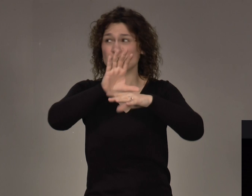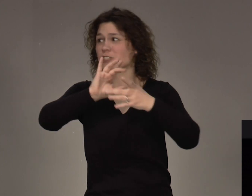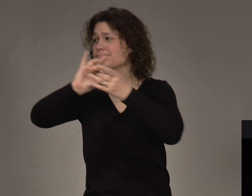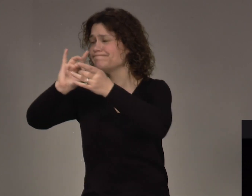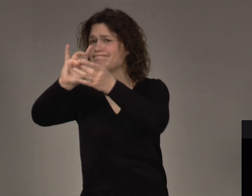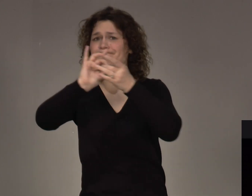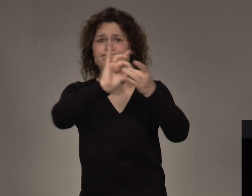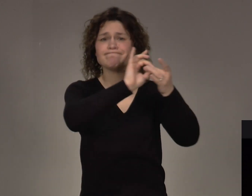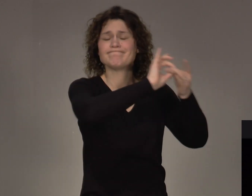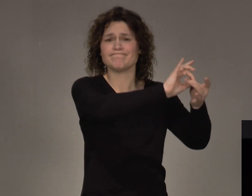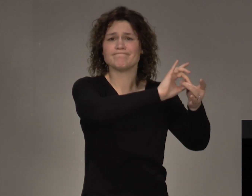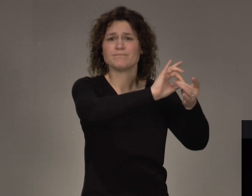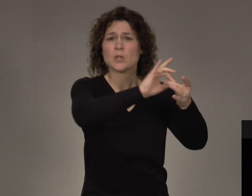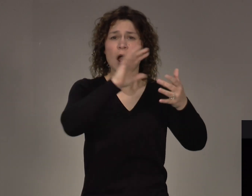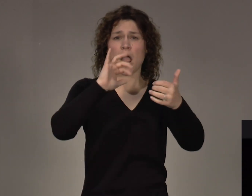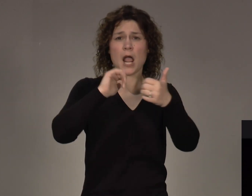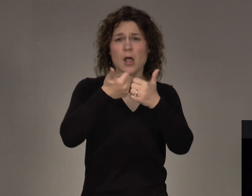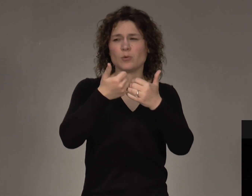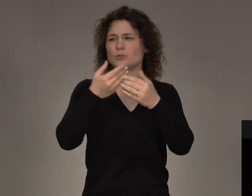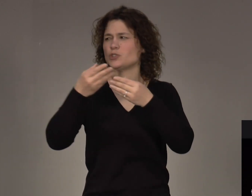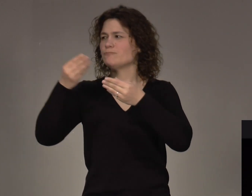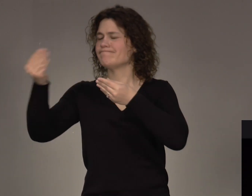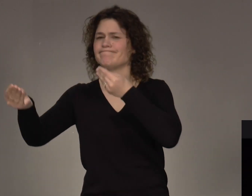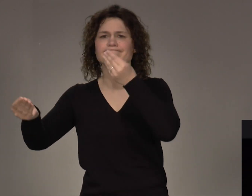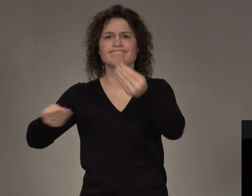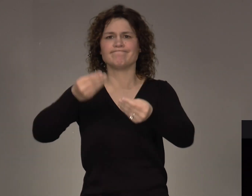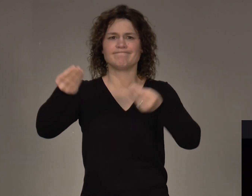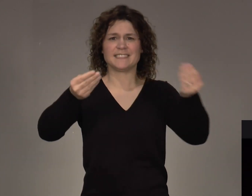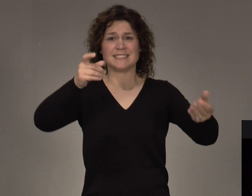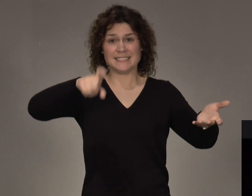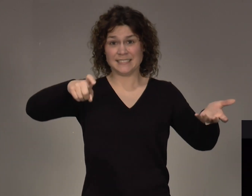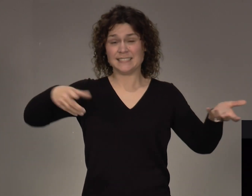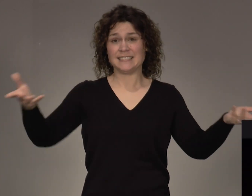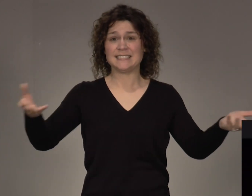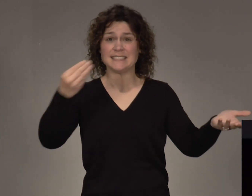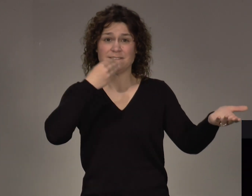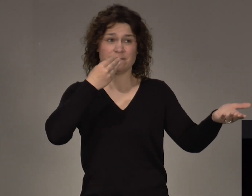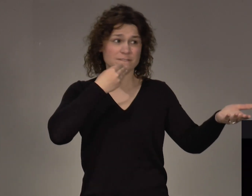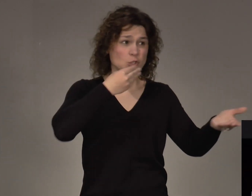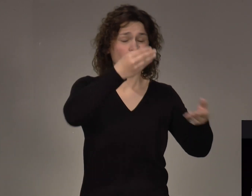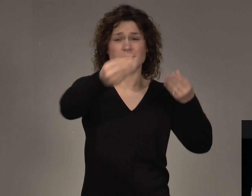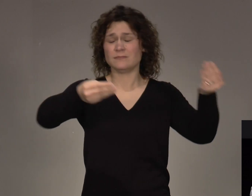area, to meet needs with love as we distribute food to families of children